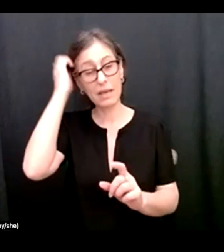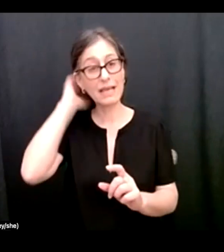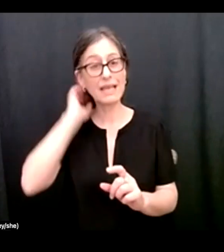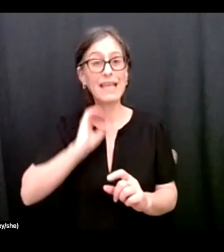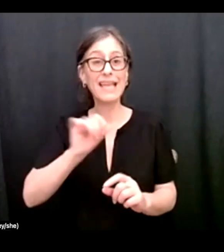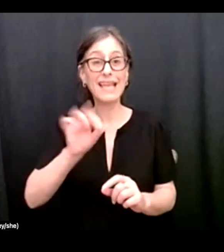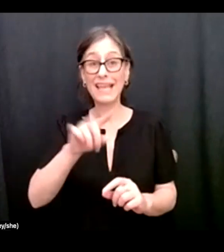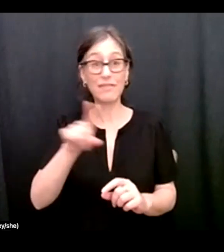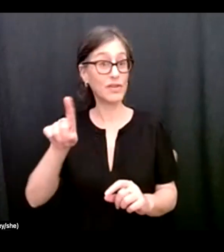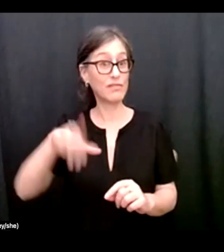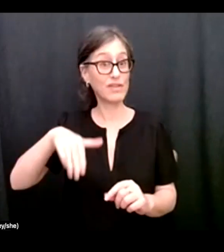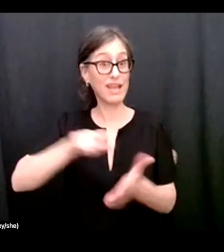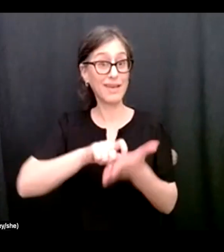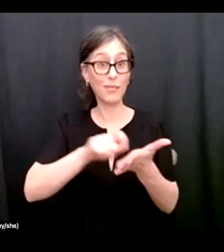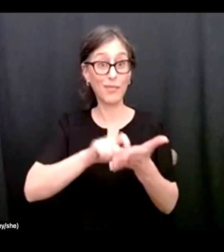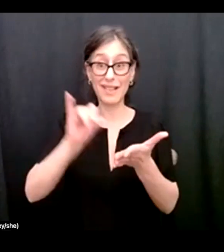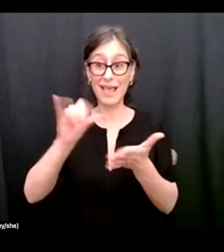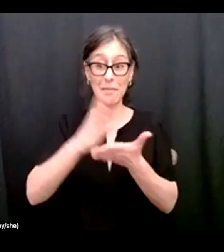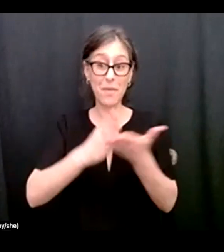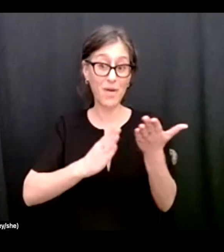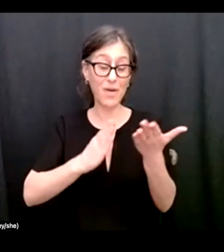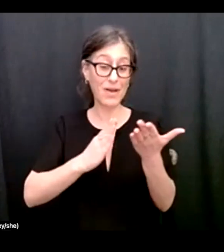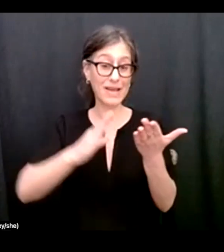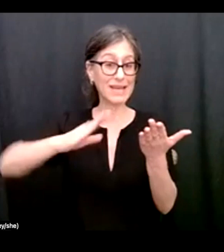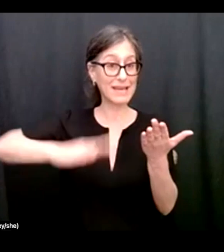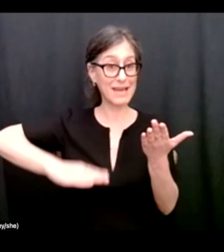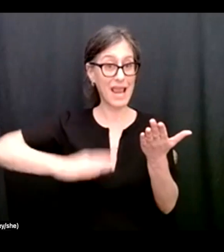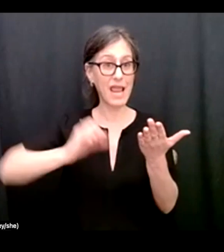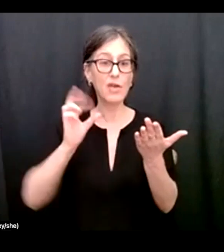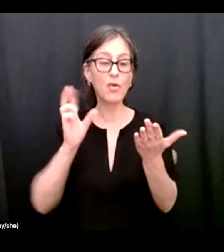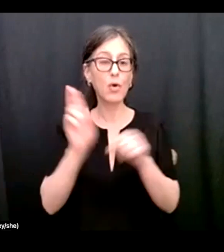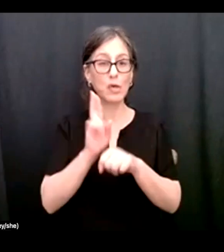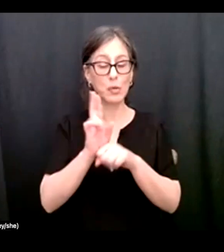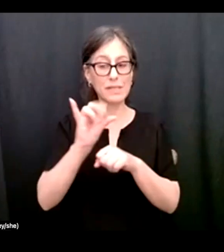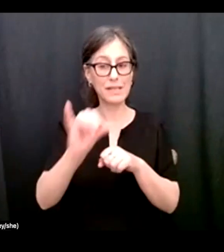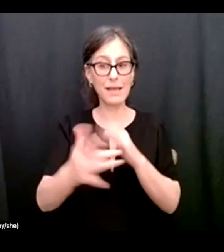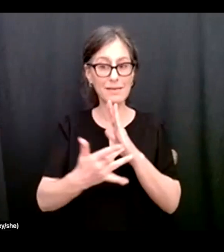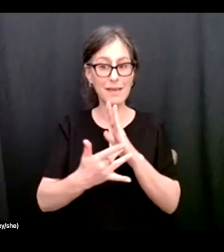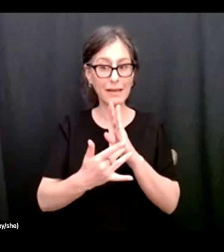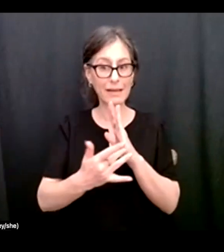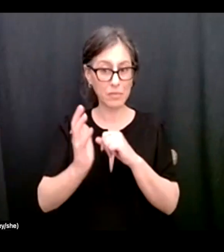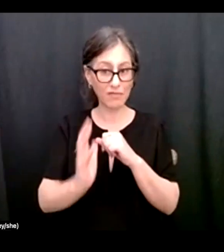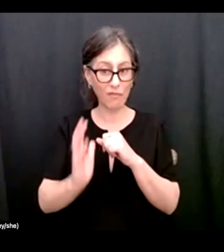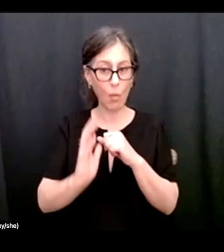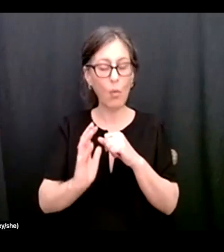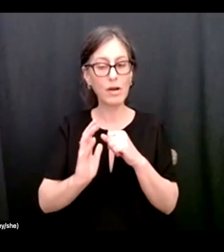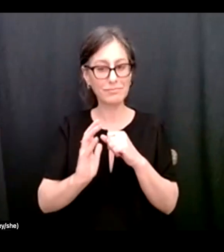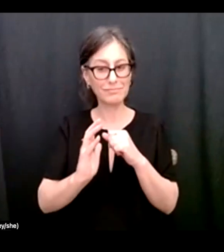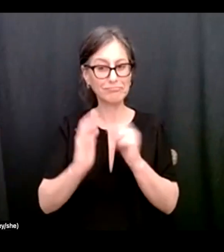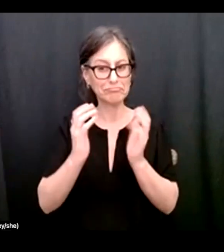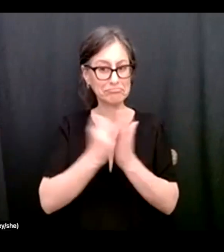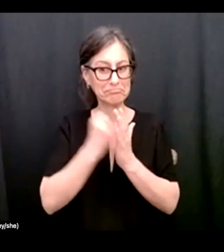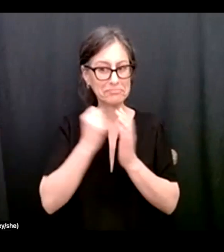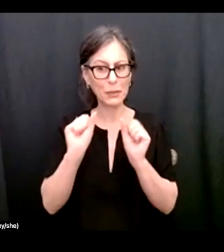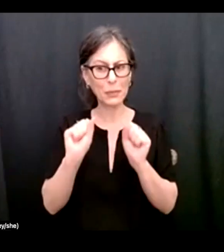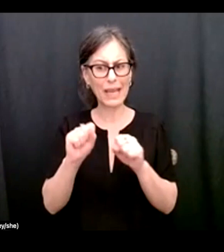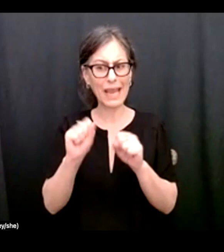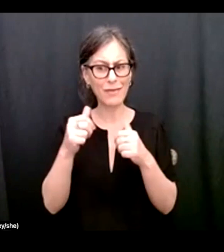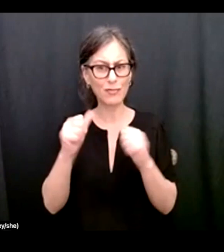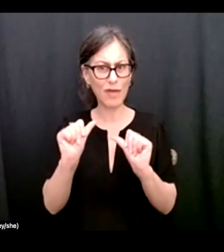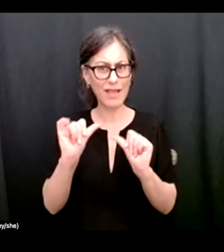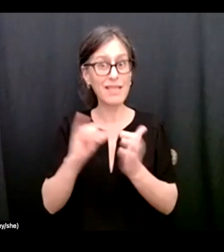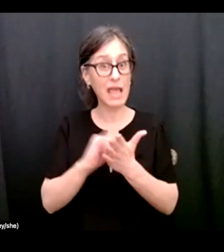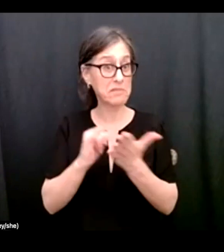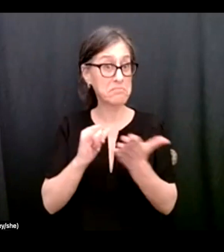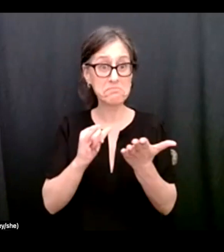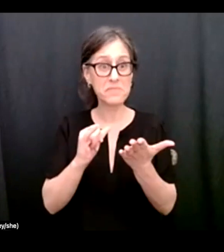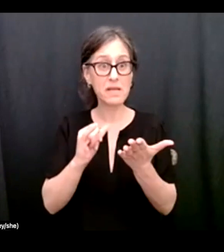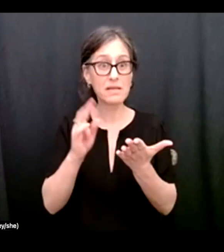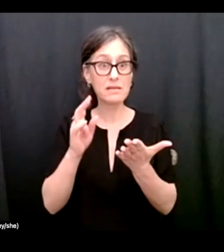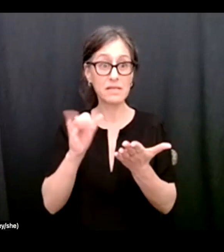written this in yet or employed this yet, you can try it out. See how it works. And